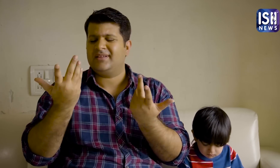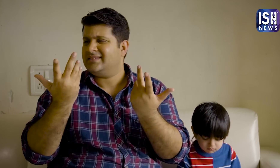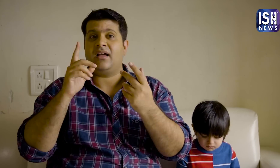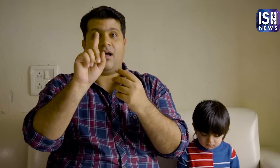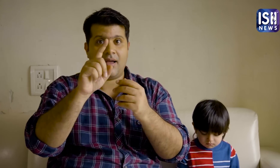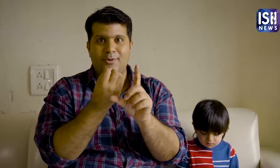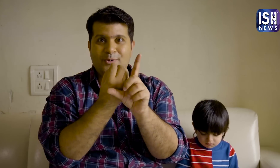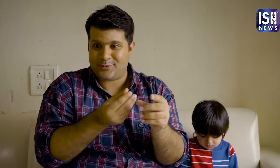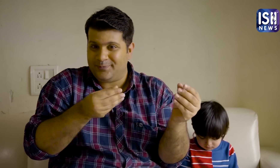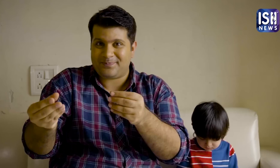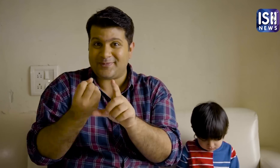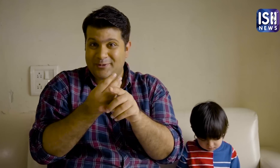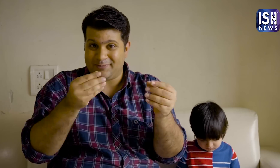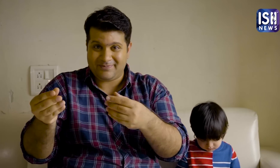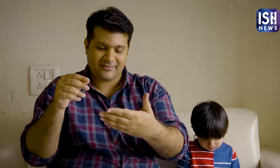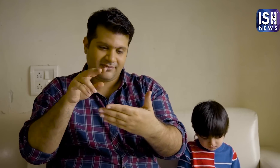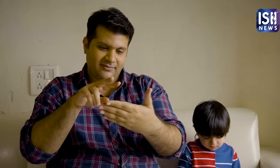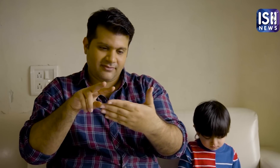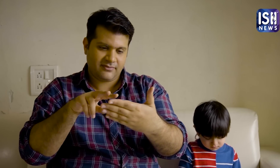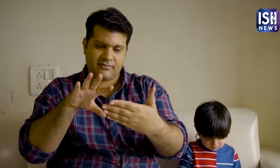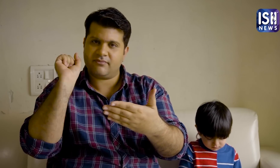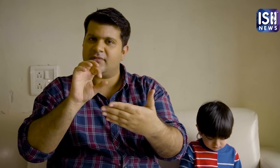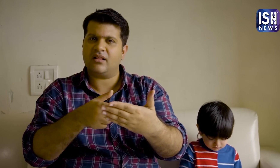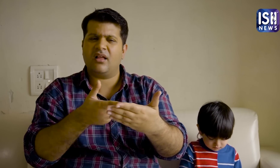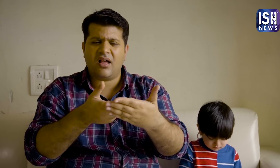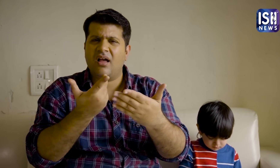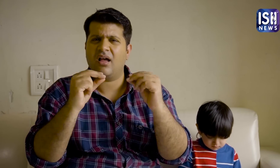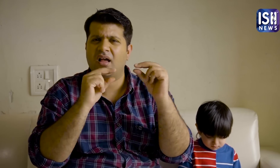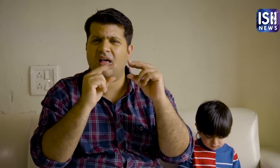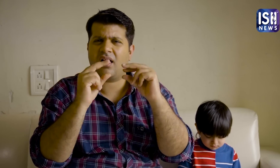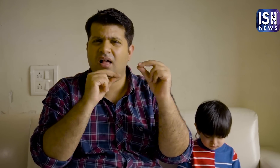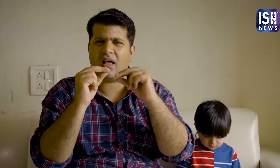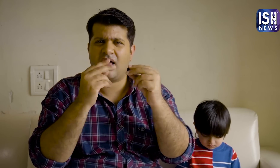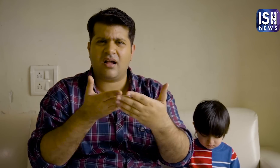Ok, we make them watch YouTube videos but it is in the spoken language, so how will they understand!